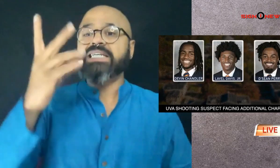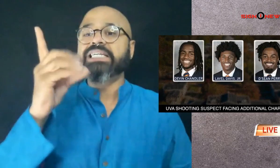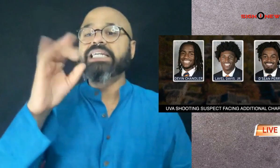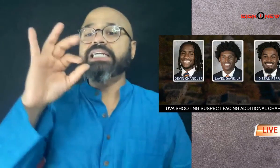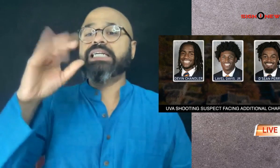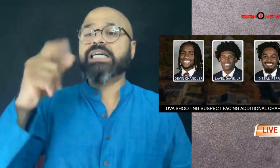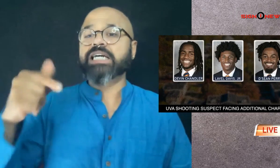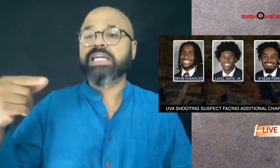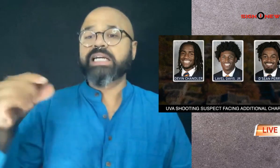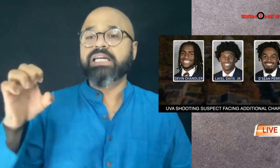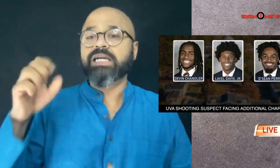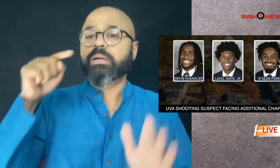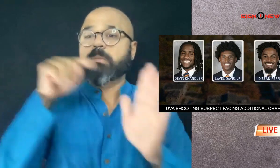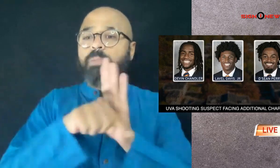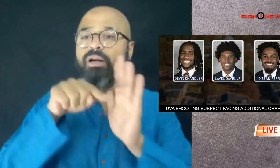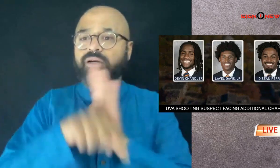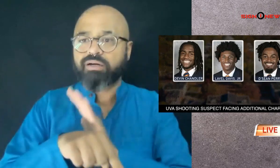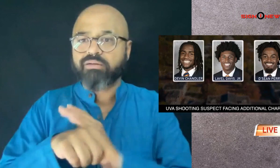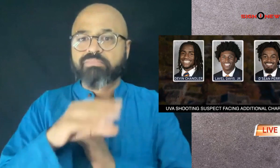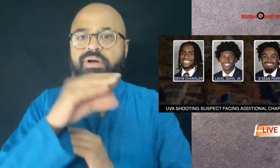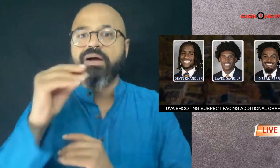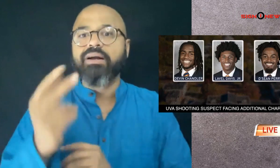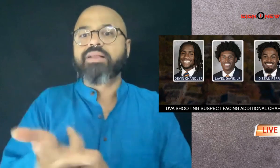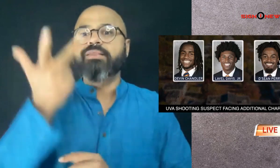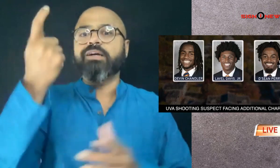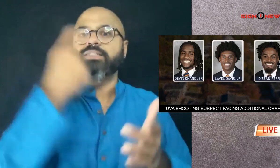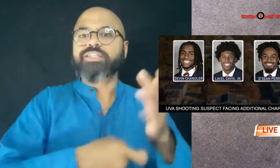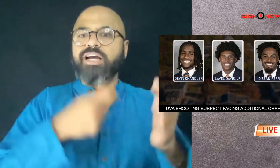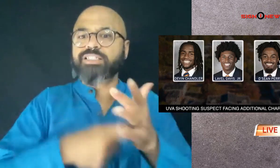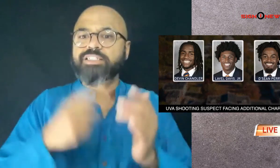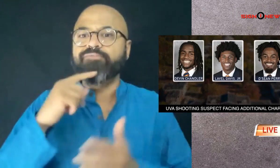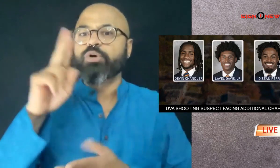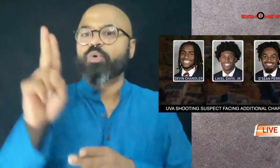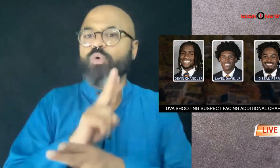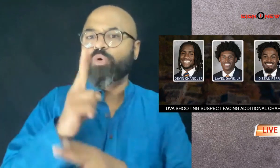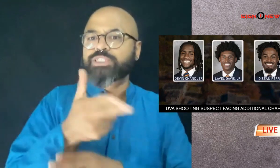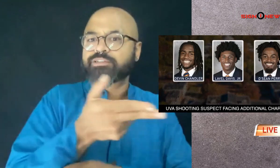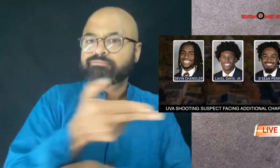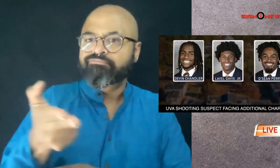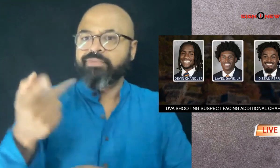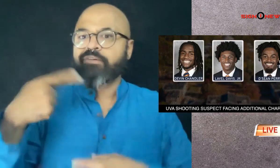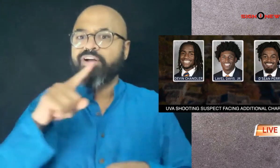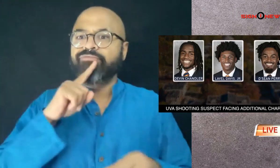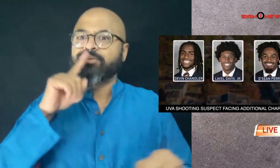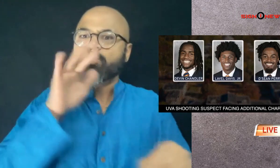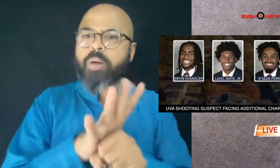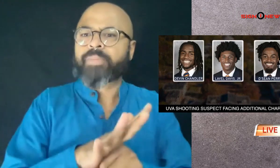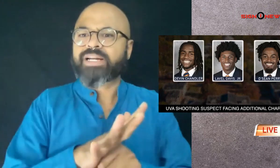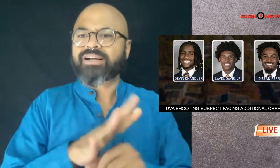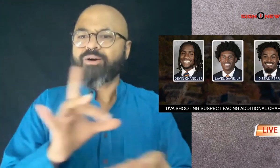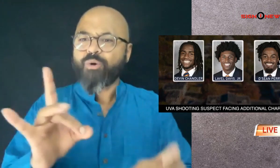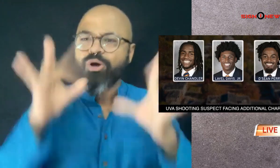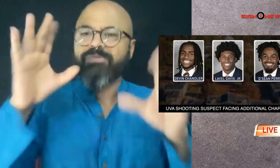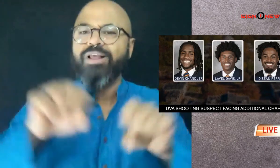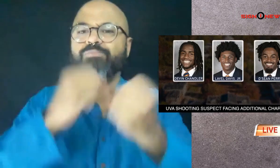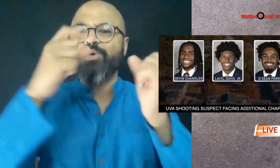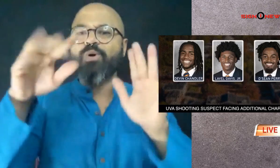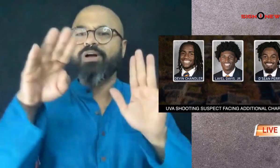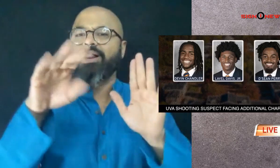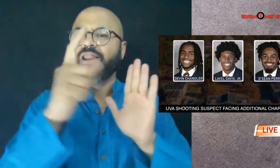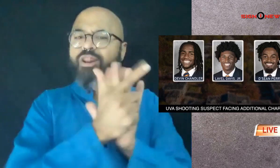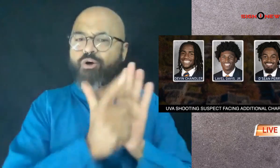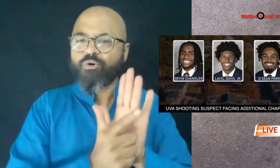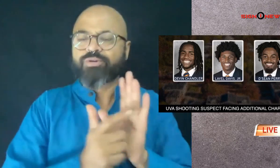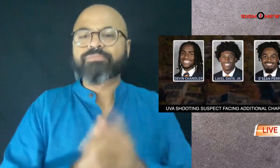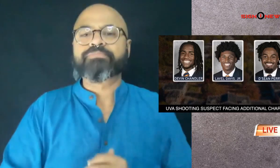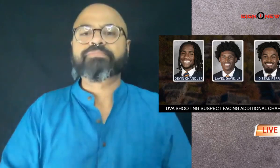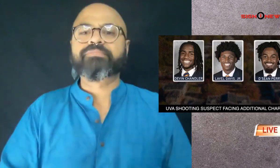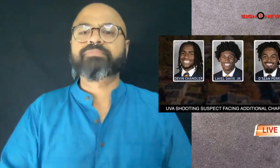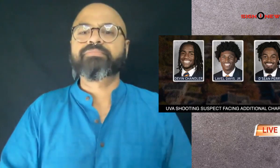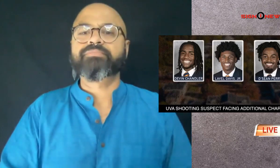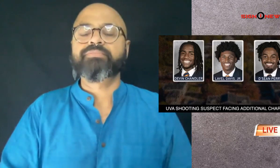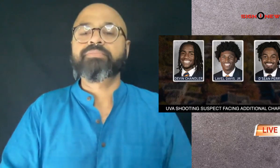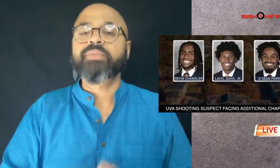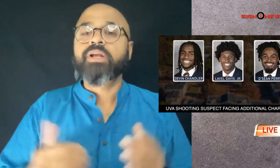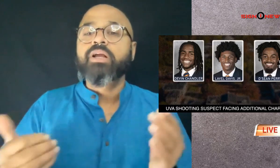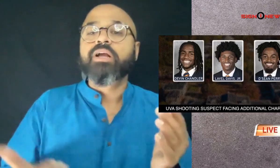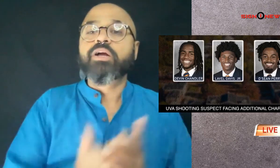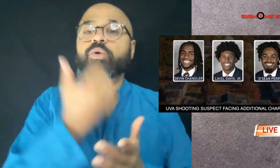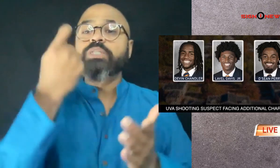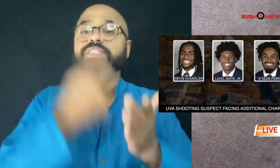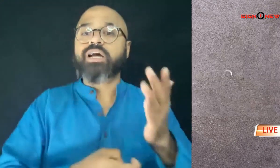murder and three charges of using a firearm while committing a felony the new charges